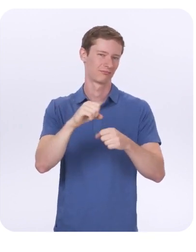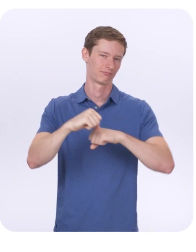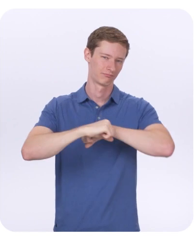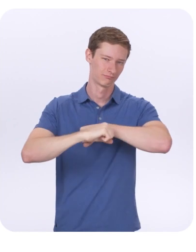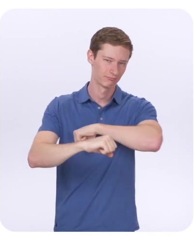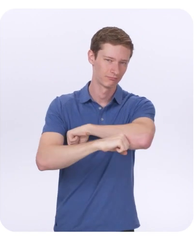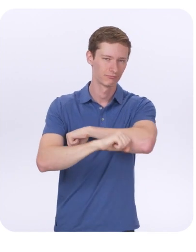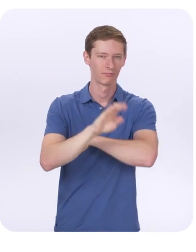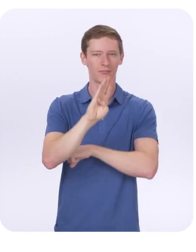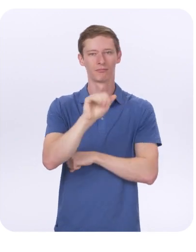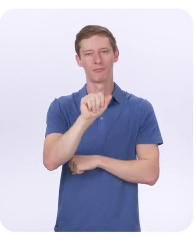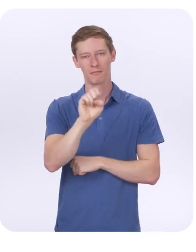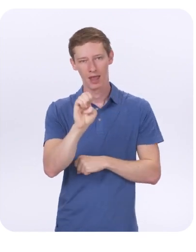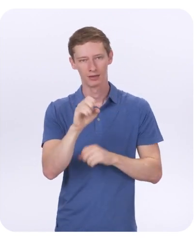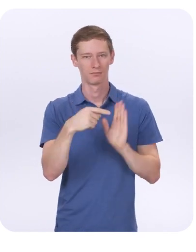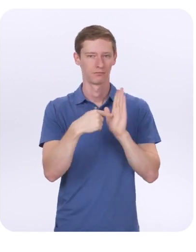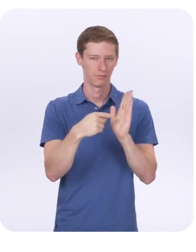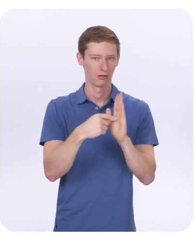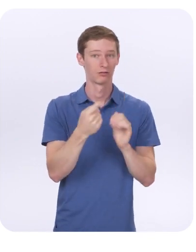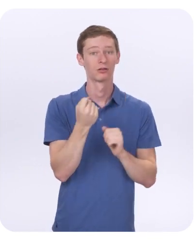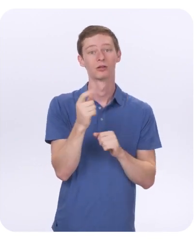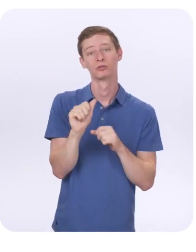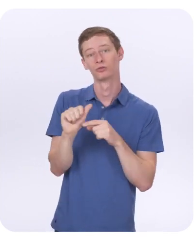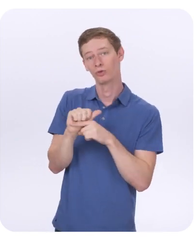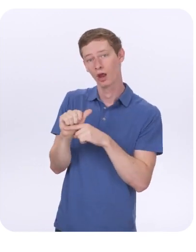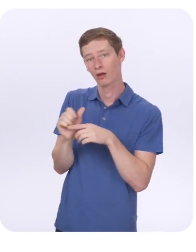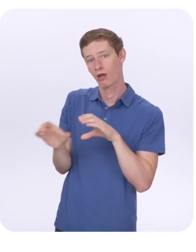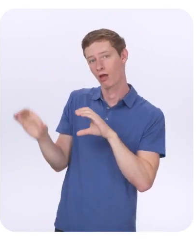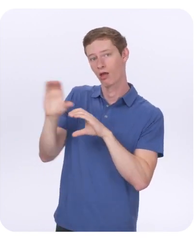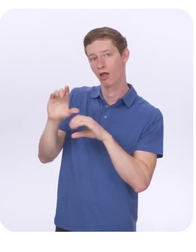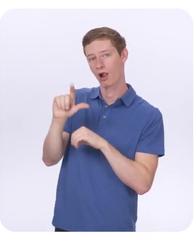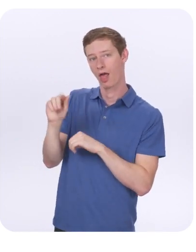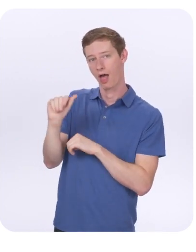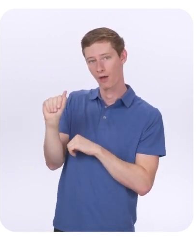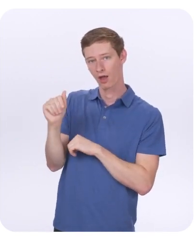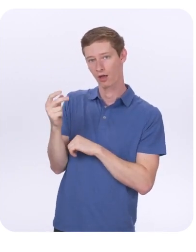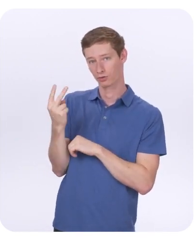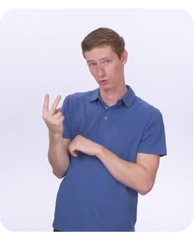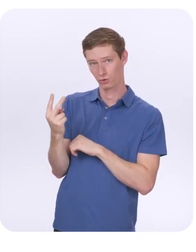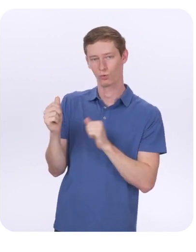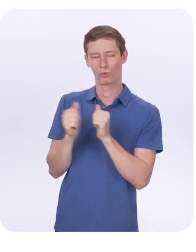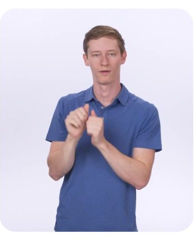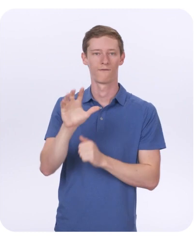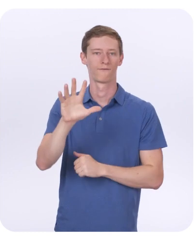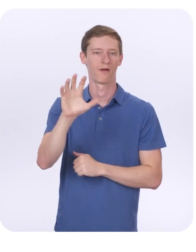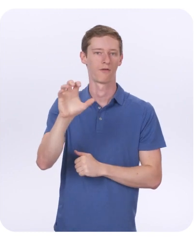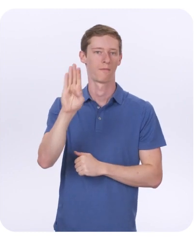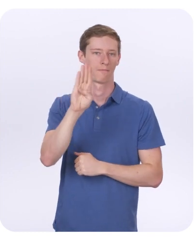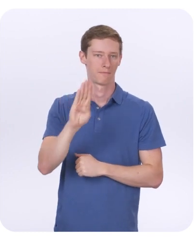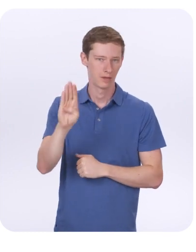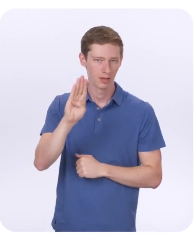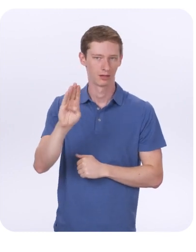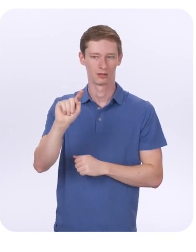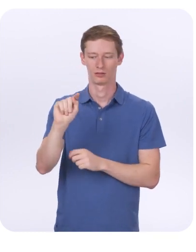It supports popular programing languages such as Python, C++, JavaScript, Bash and many more.